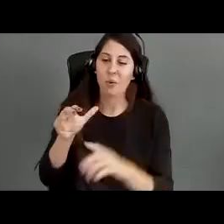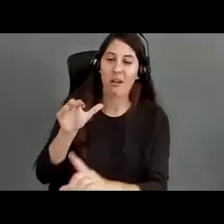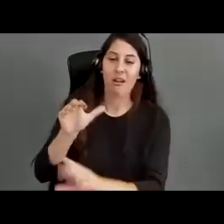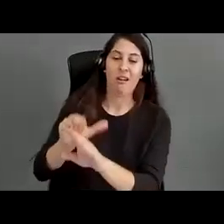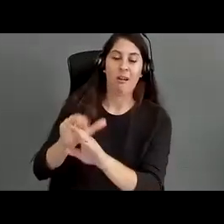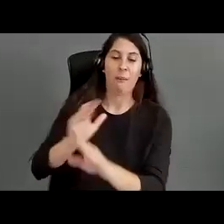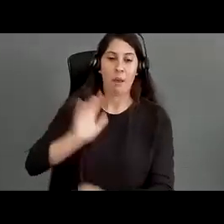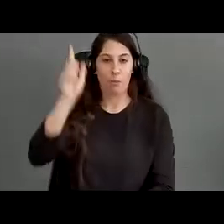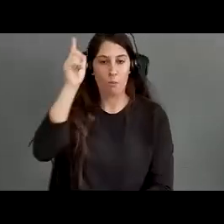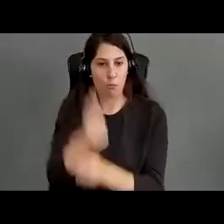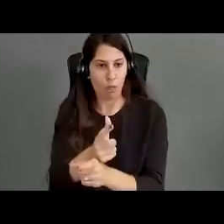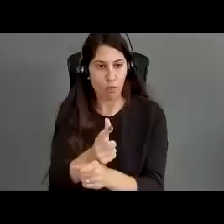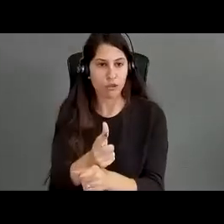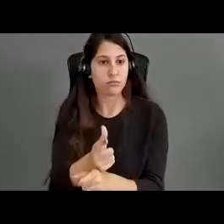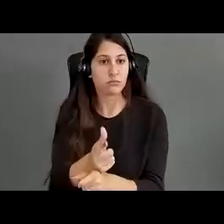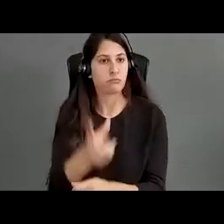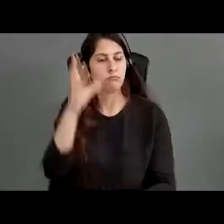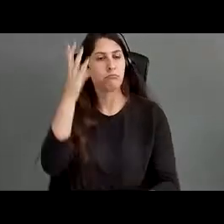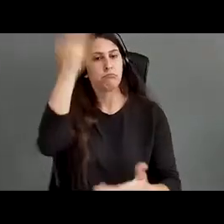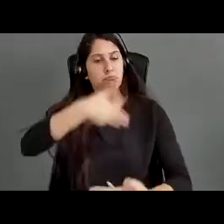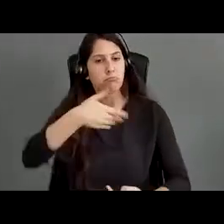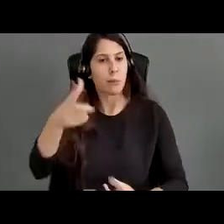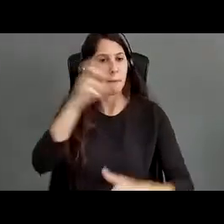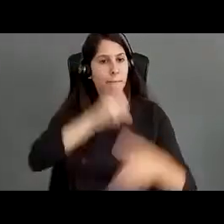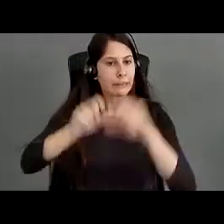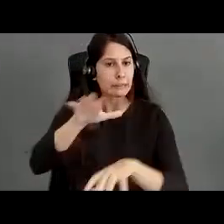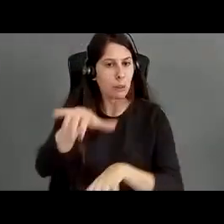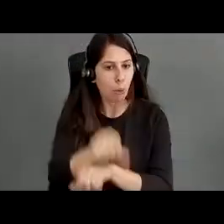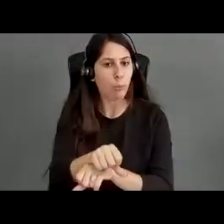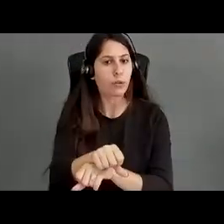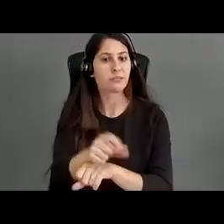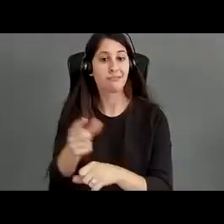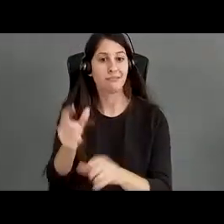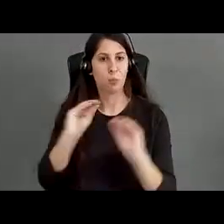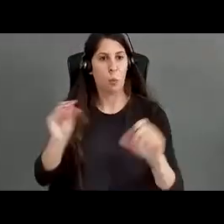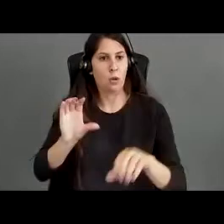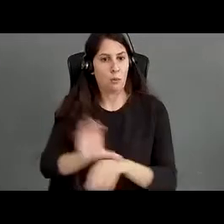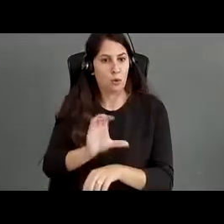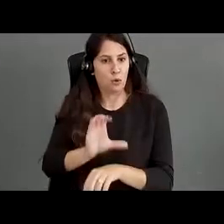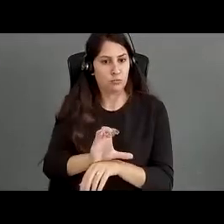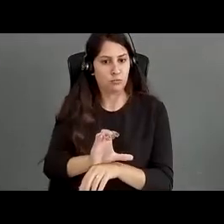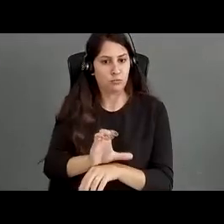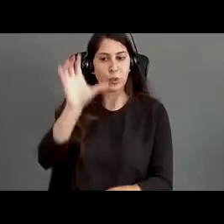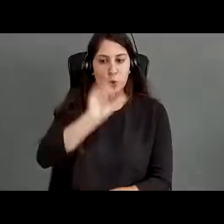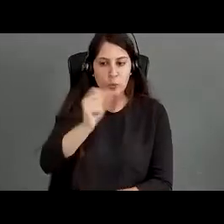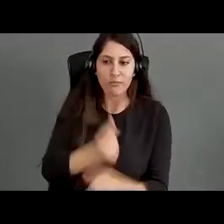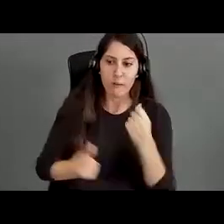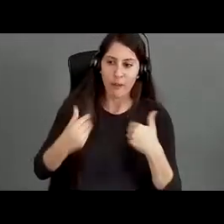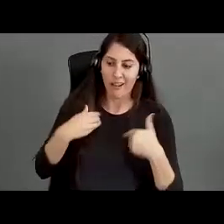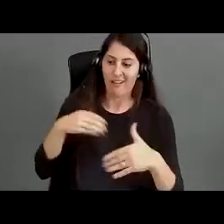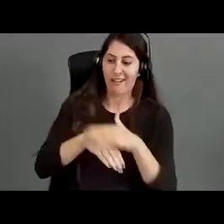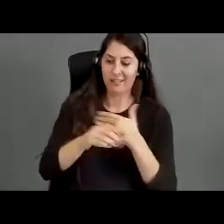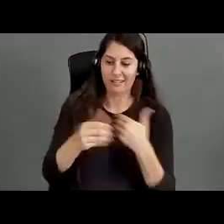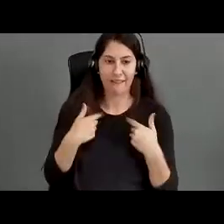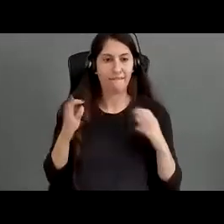Again, there's an assumption that everybody has access to all of this stuff, but even if they have smartphones